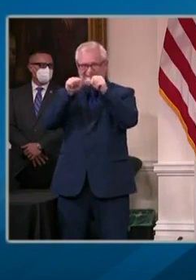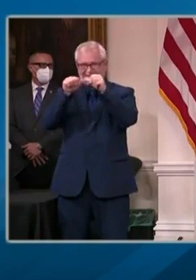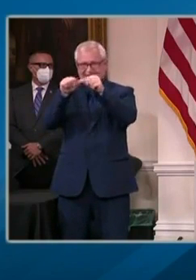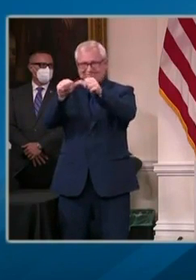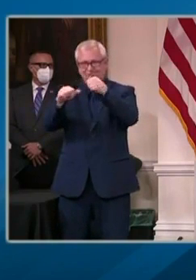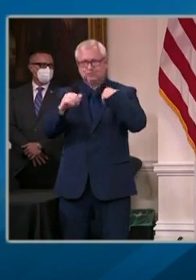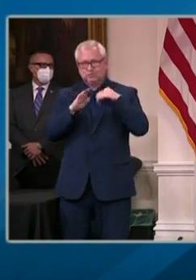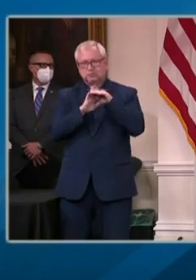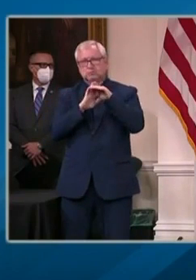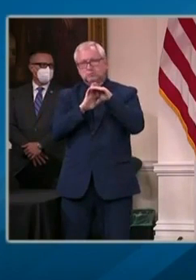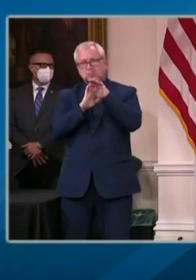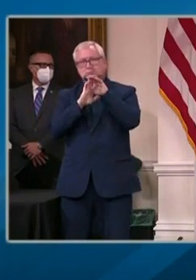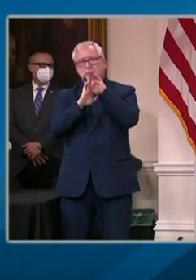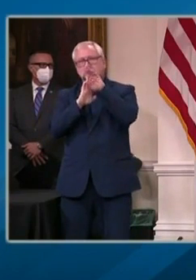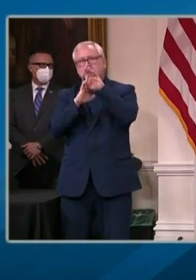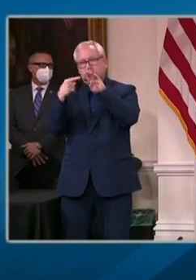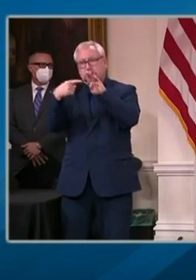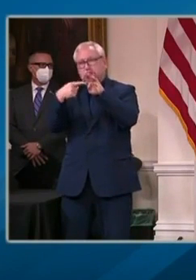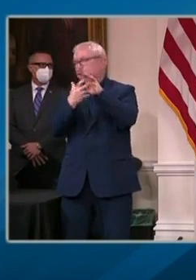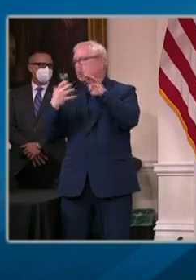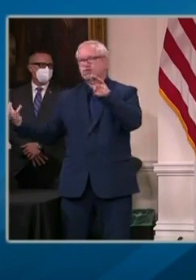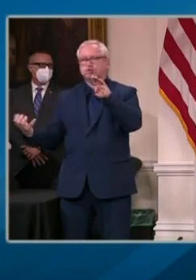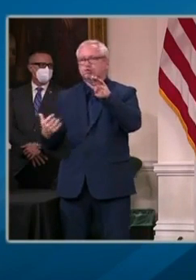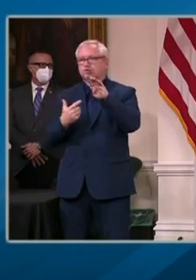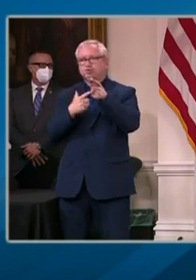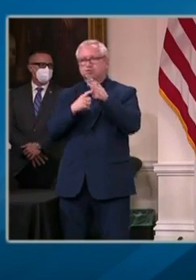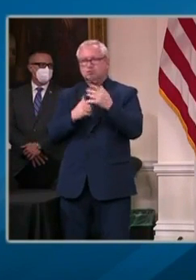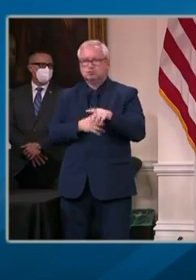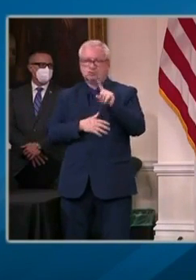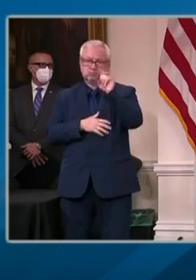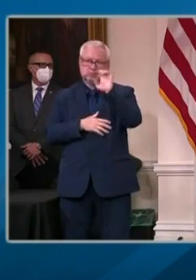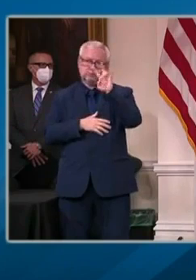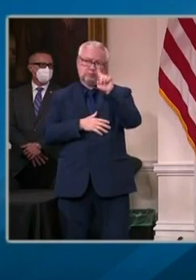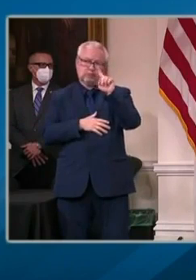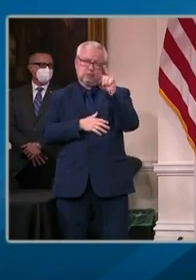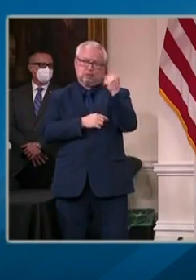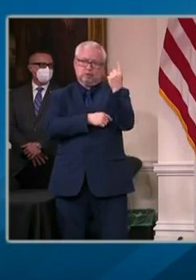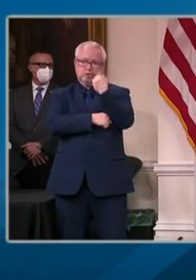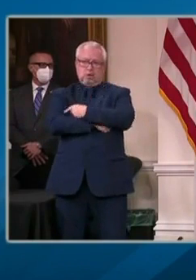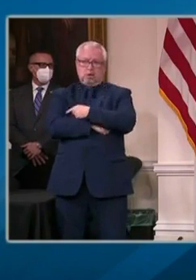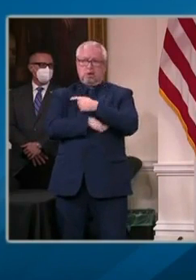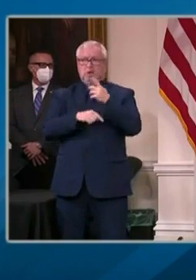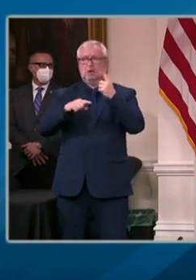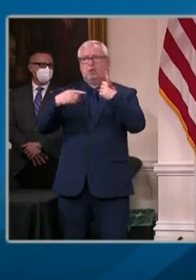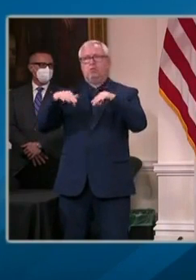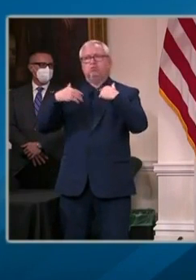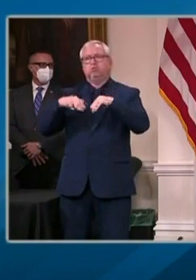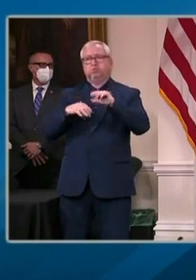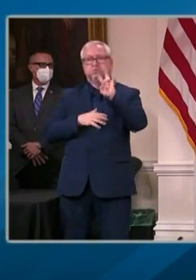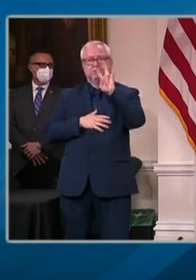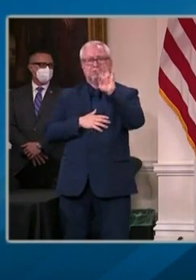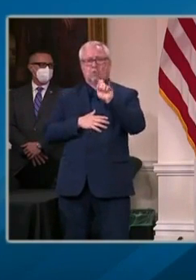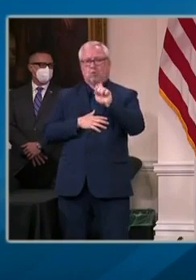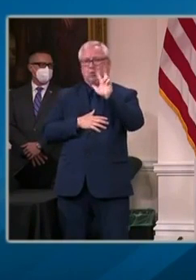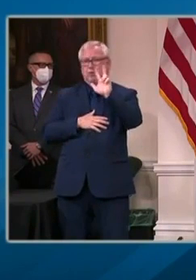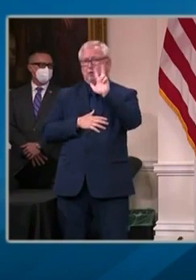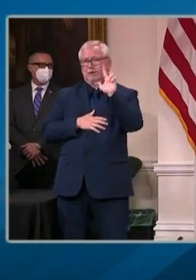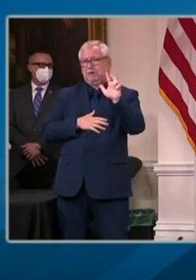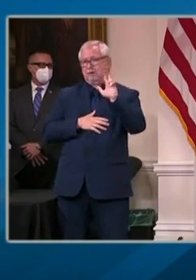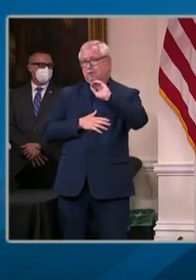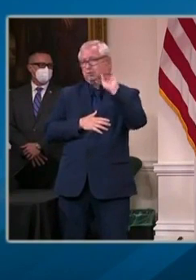THE 28TH STRAIGHT DAY THAT NEW CASES TOPPED THE 100,000 MARK.